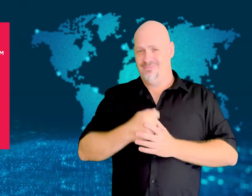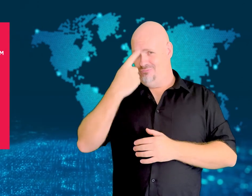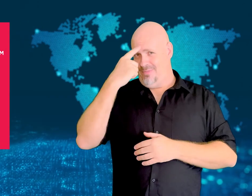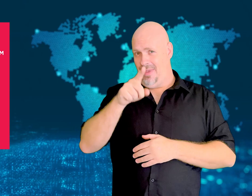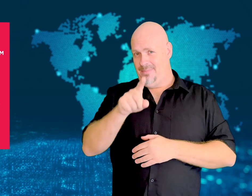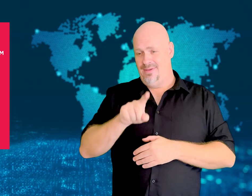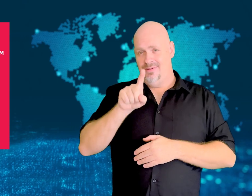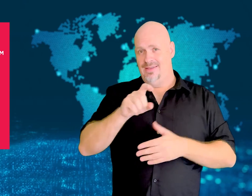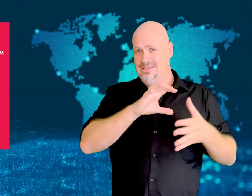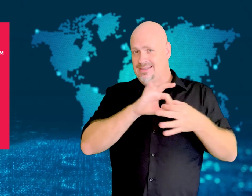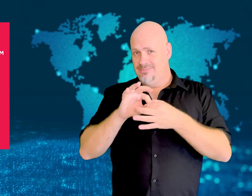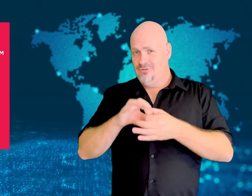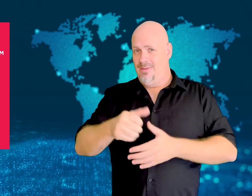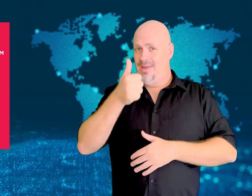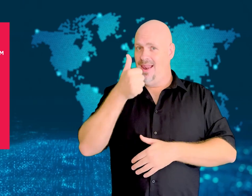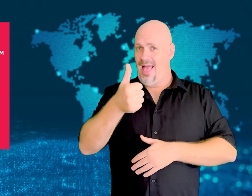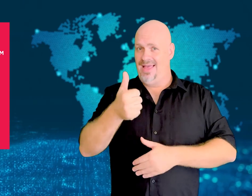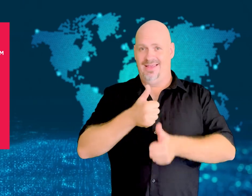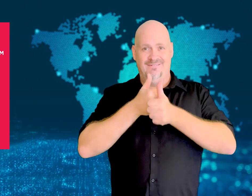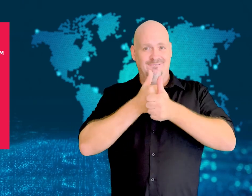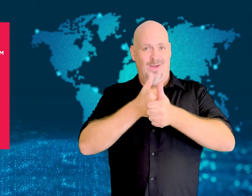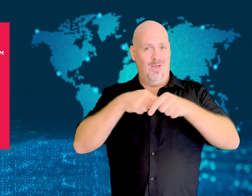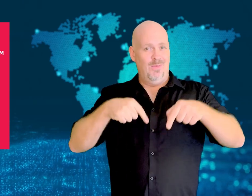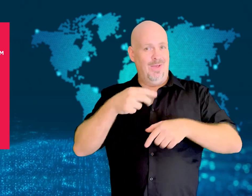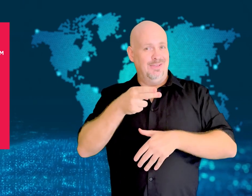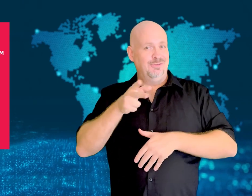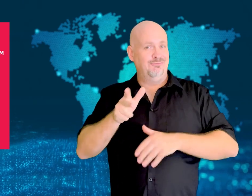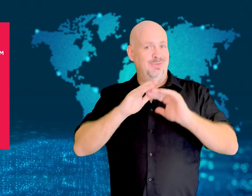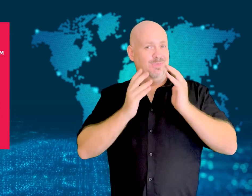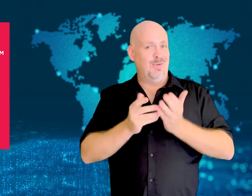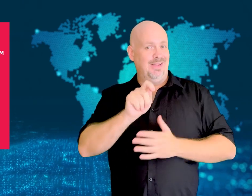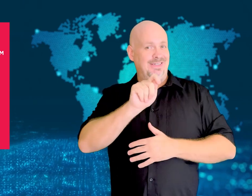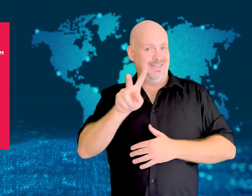Don't forget to subscribe, like, and follow H3 World TV